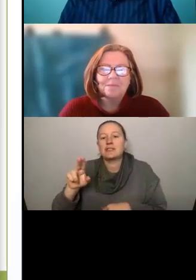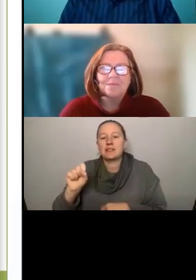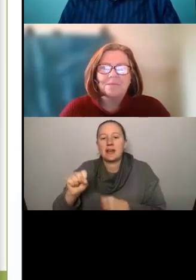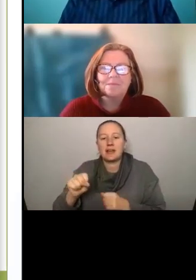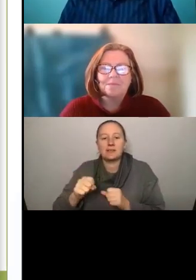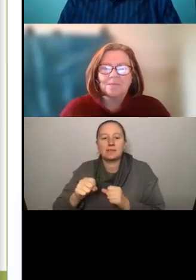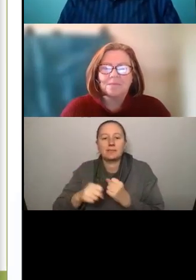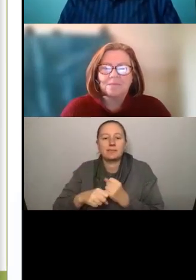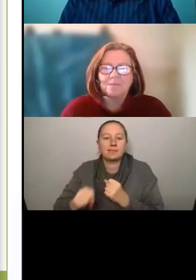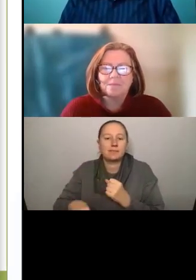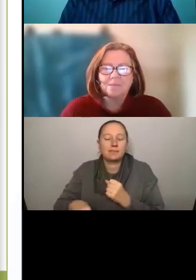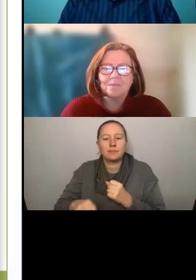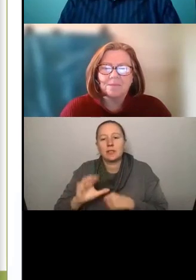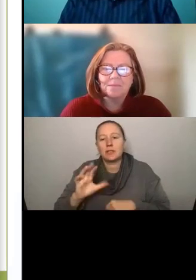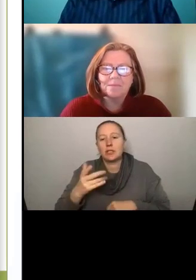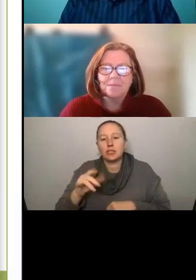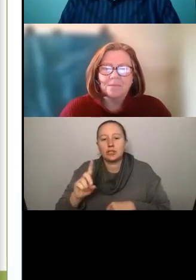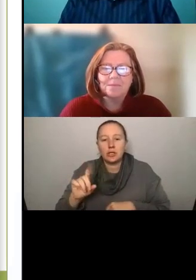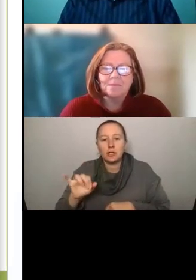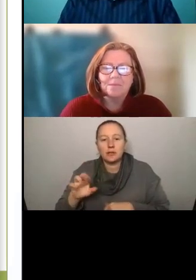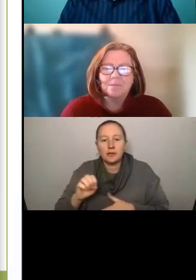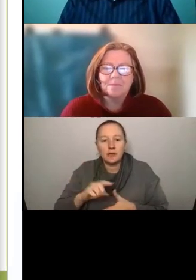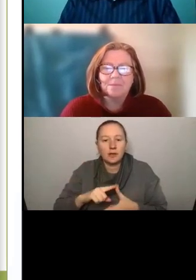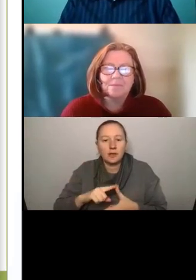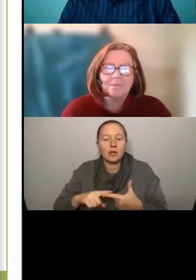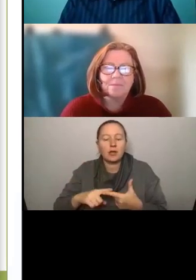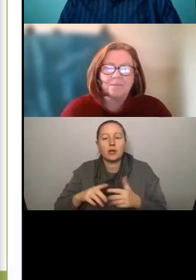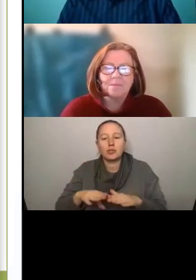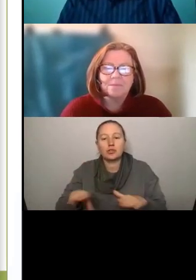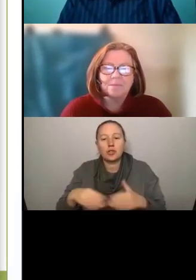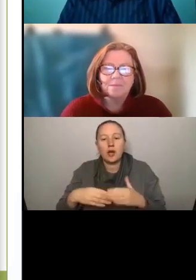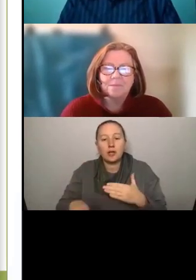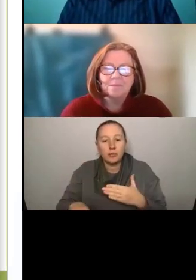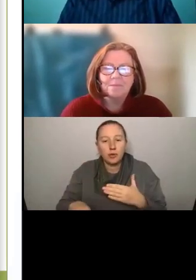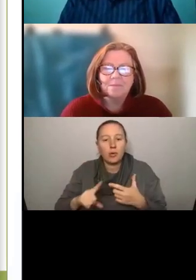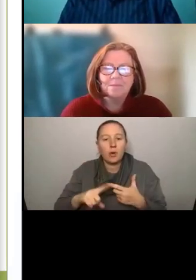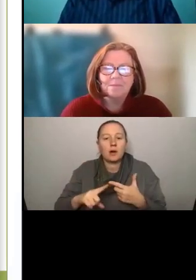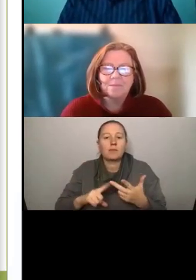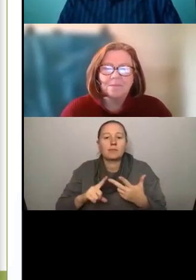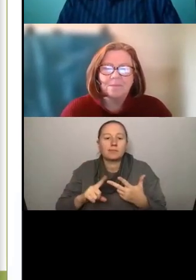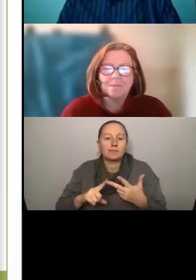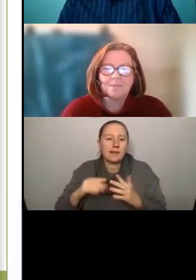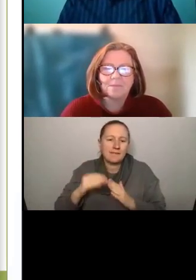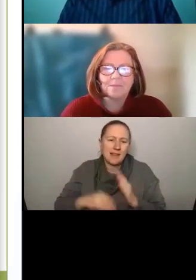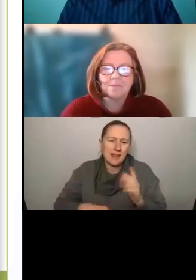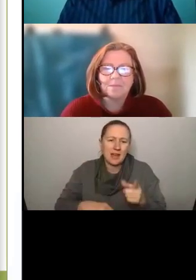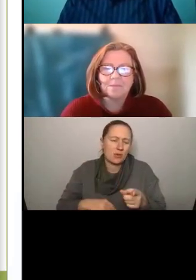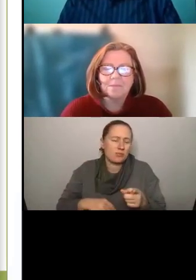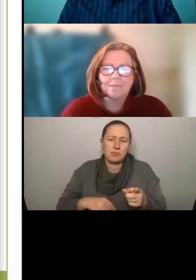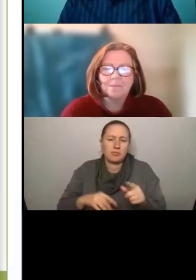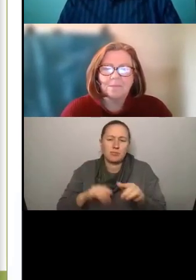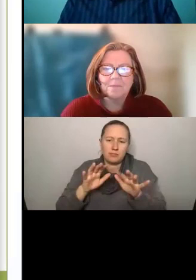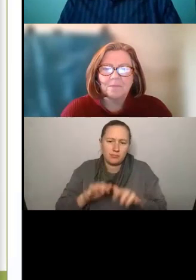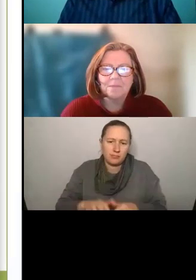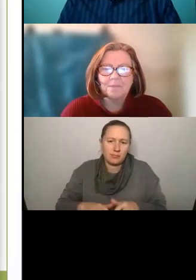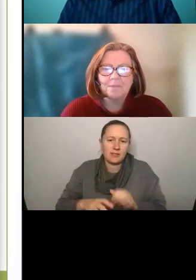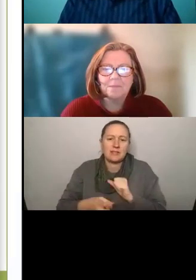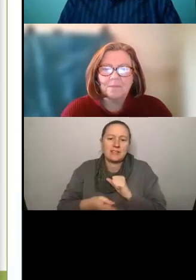Child care and child birth is a very common one. But you fill this out, click the save and submit button at the bottom